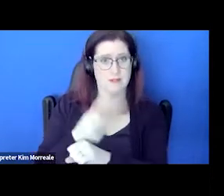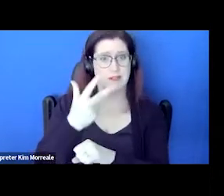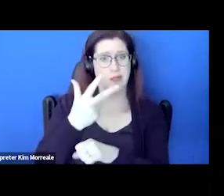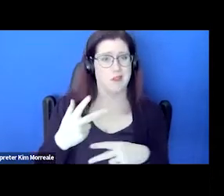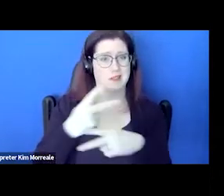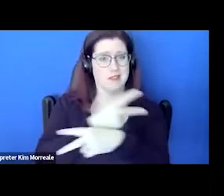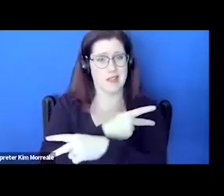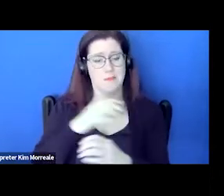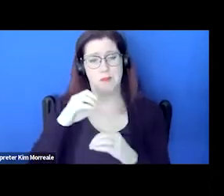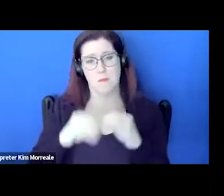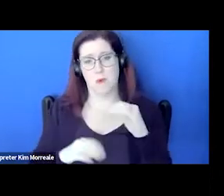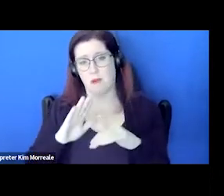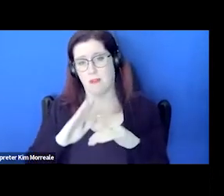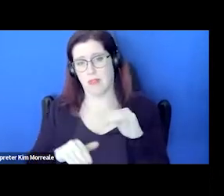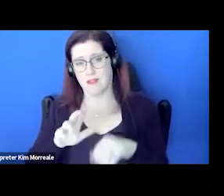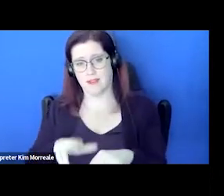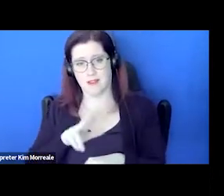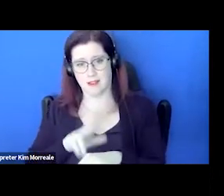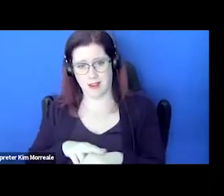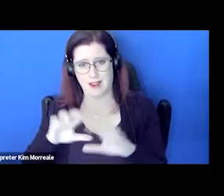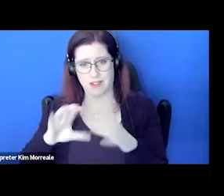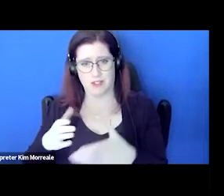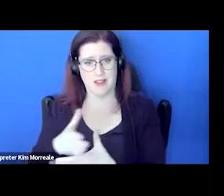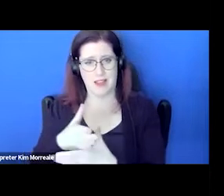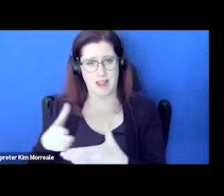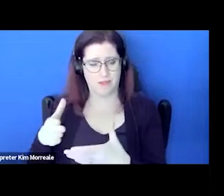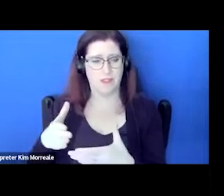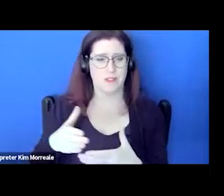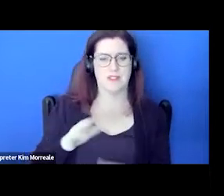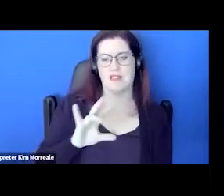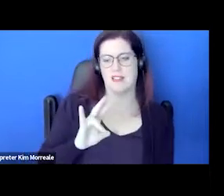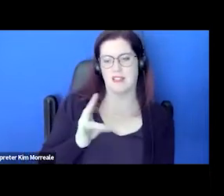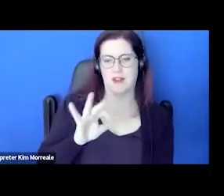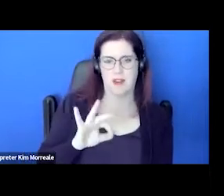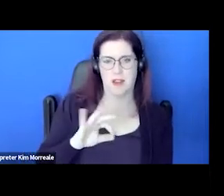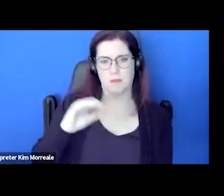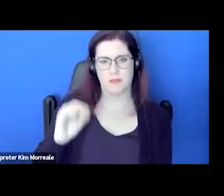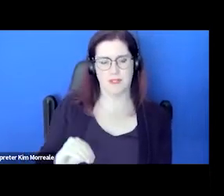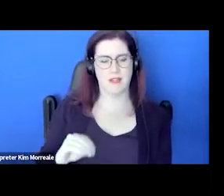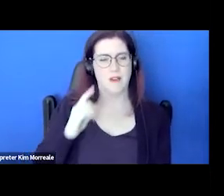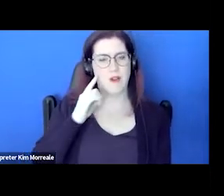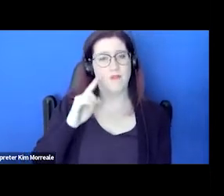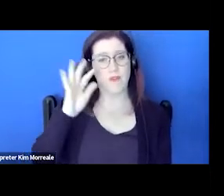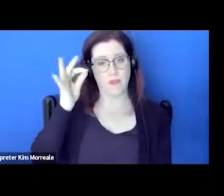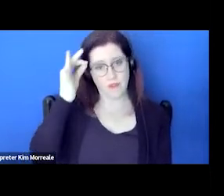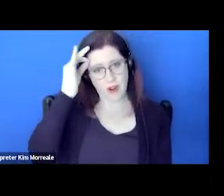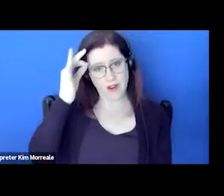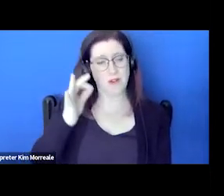and they make up 90, sorry, 79% of the Federal Bureau of Prisons youth population.